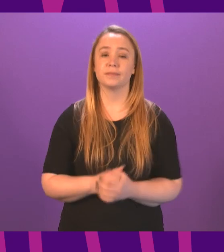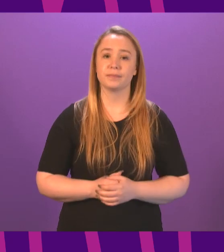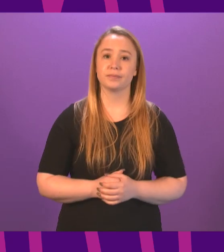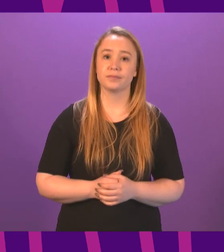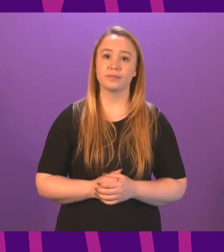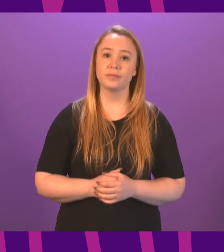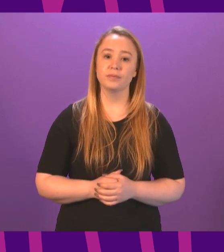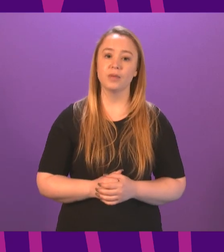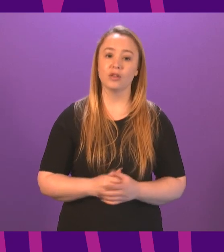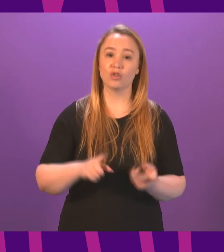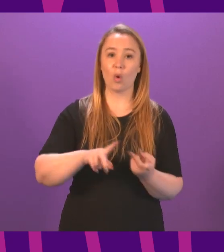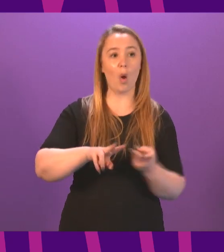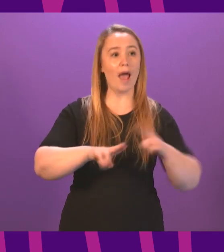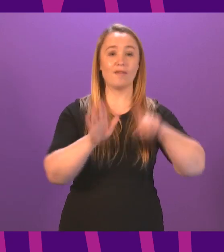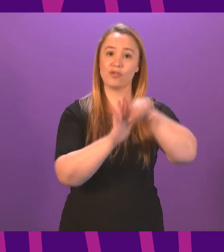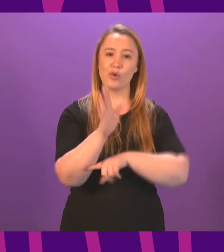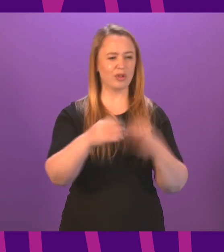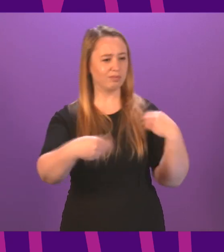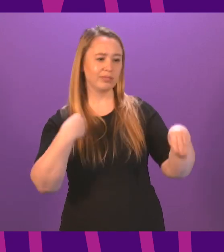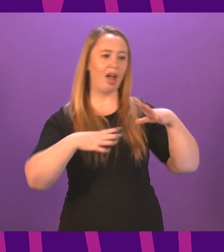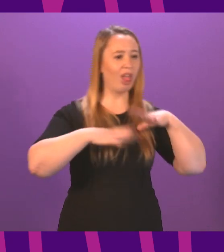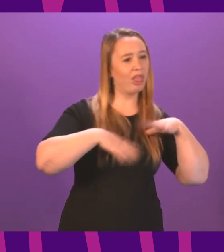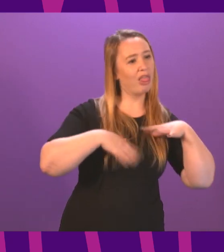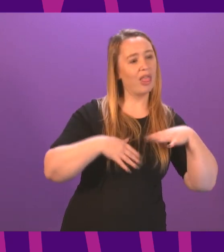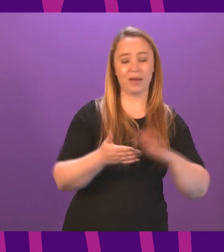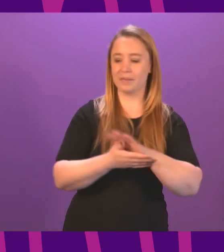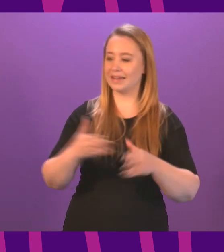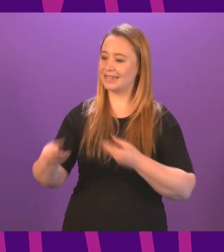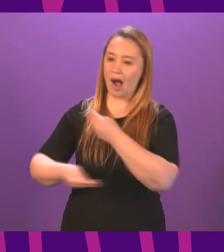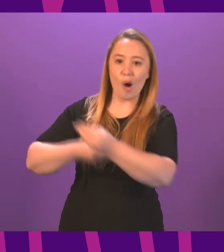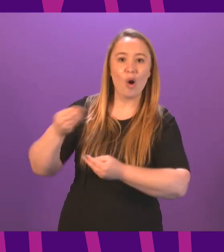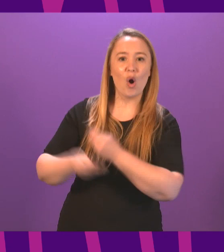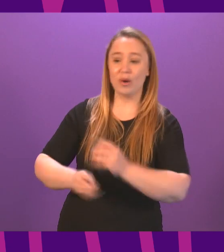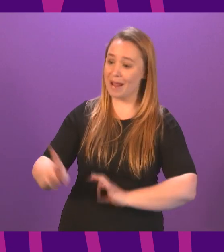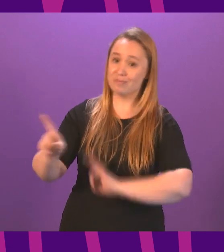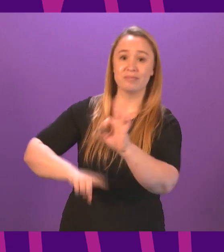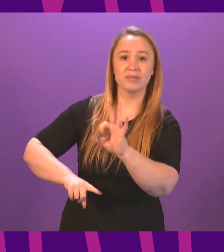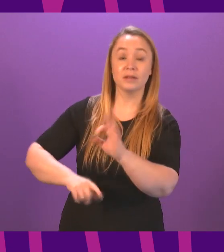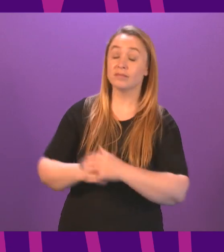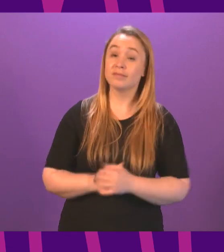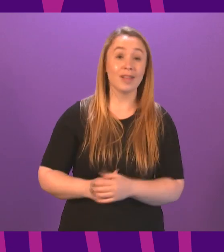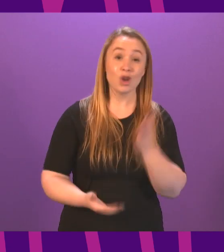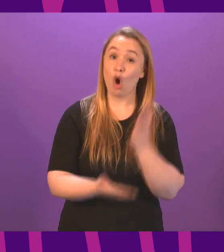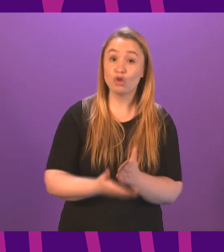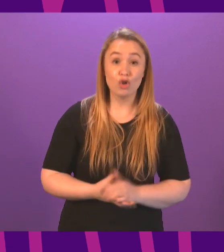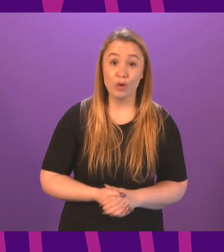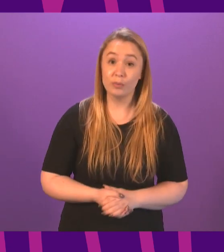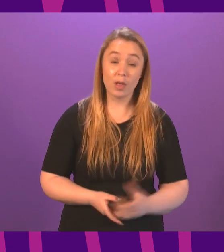because that is easier for the economy could, unfortunately, lead to the opposite happening because it will take longer to get out of this.